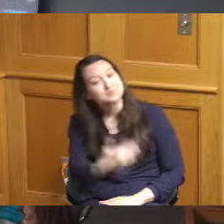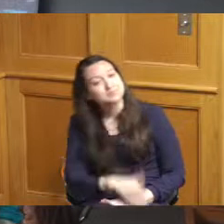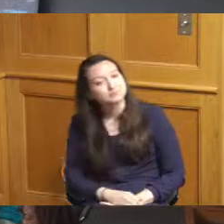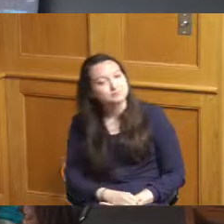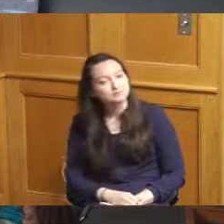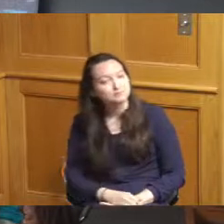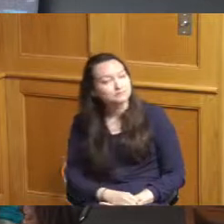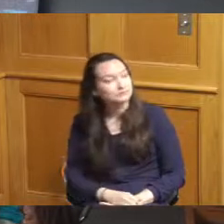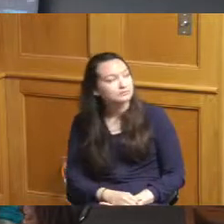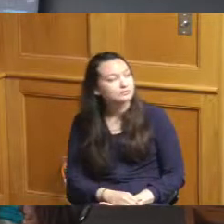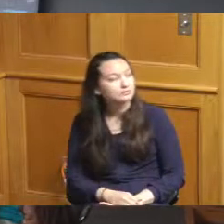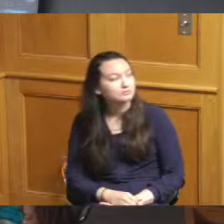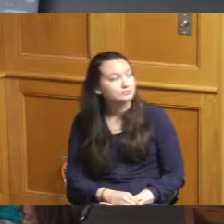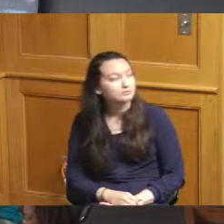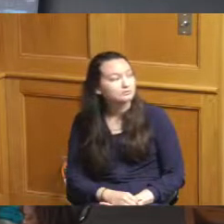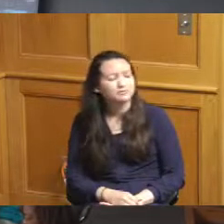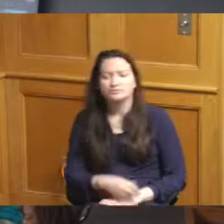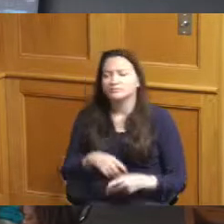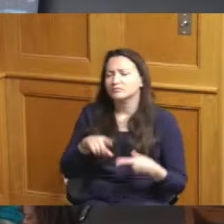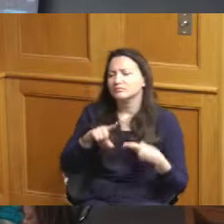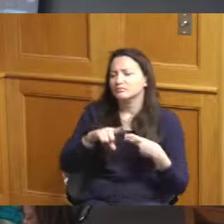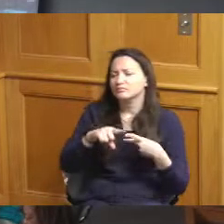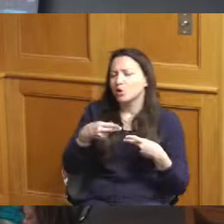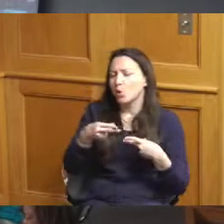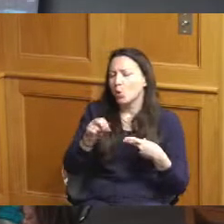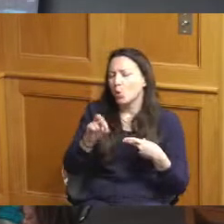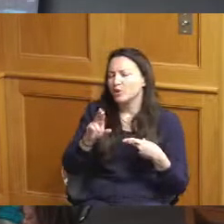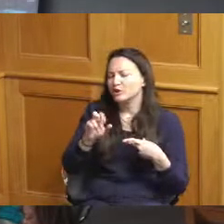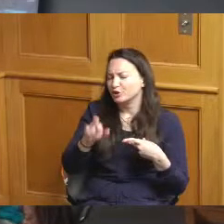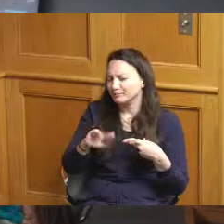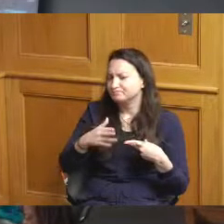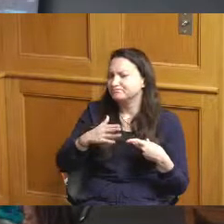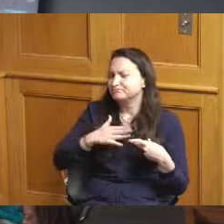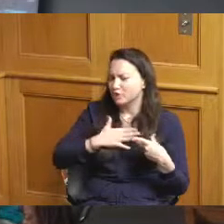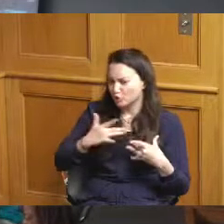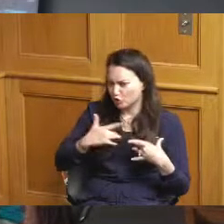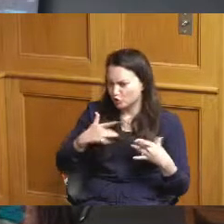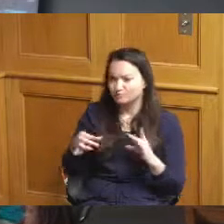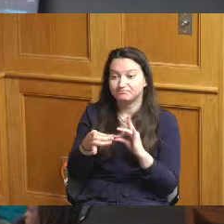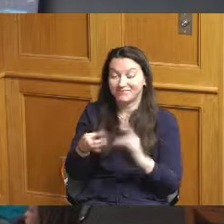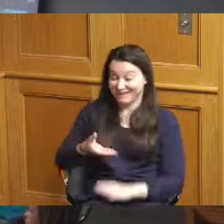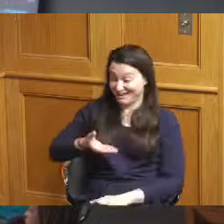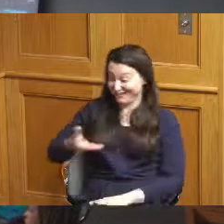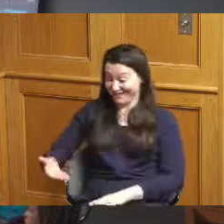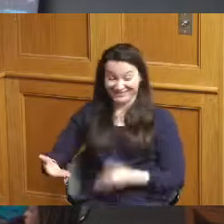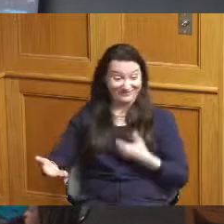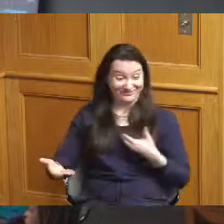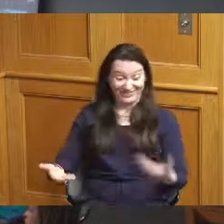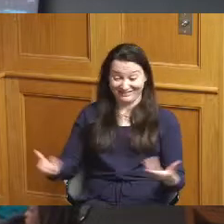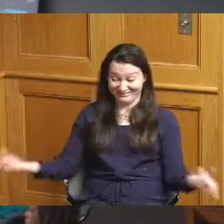thank you and I'm with hoarder I'm also concerned that you said you invited both companies to come